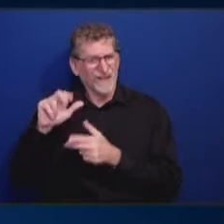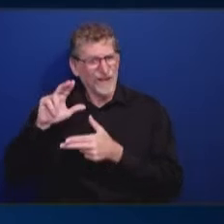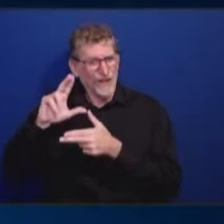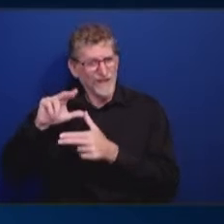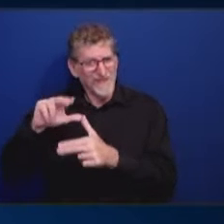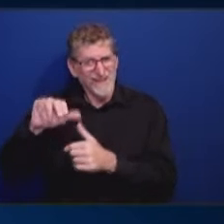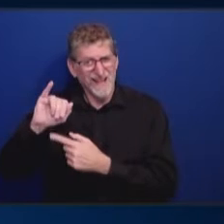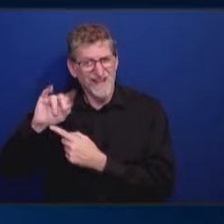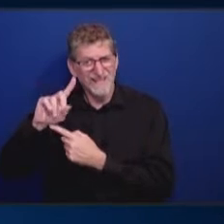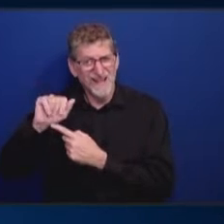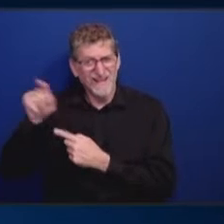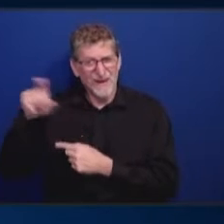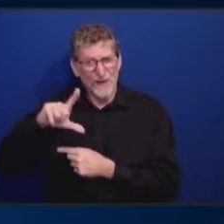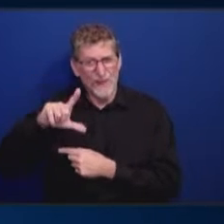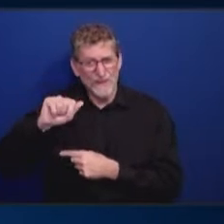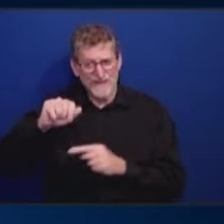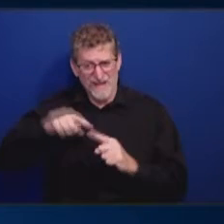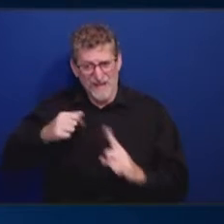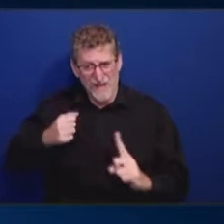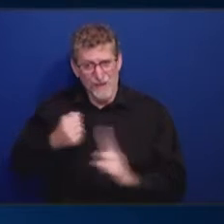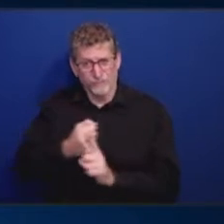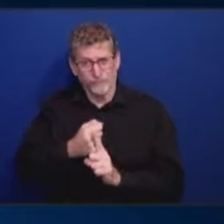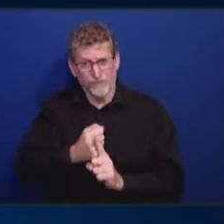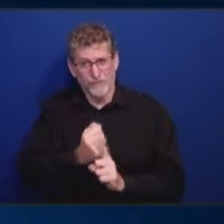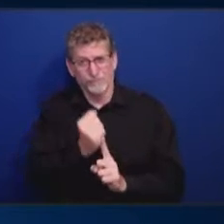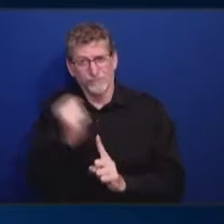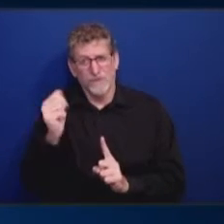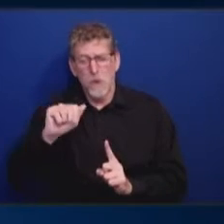late August of this year as a category four hurricane.